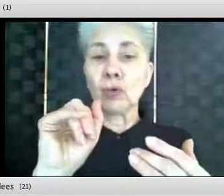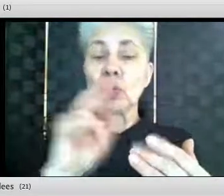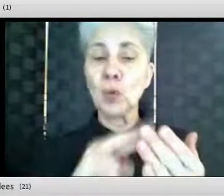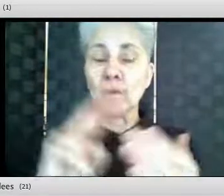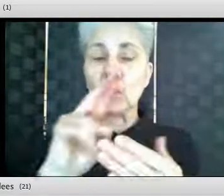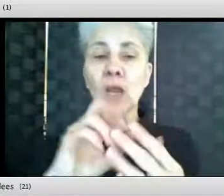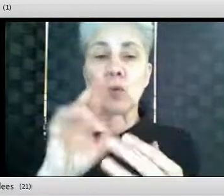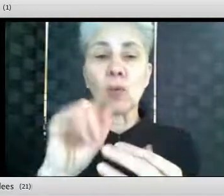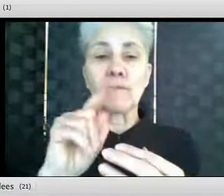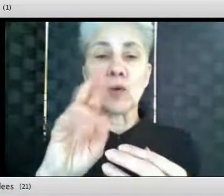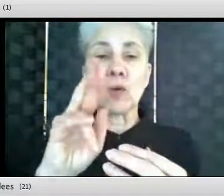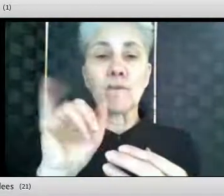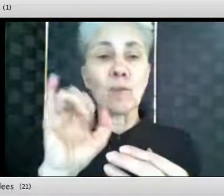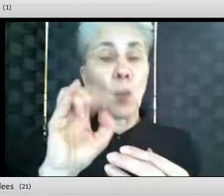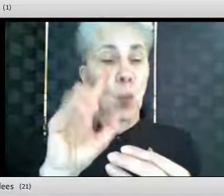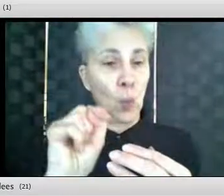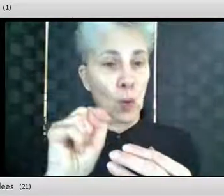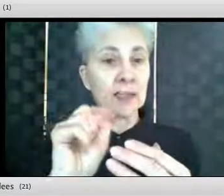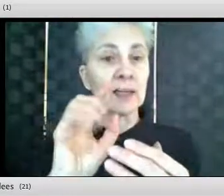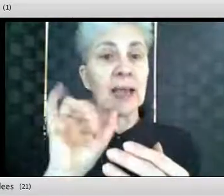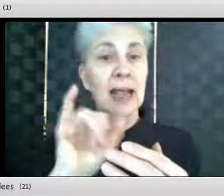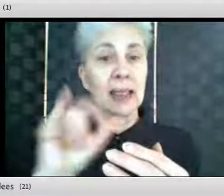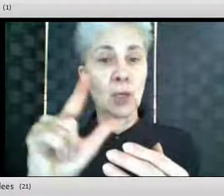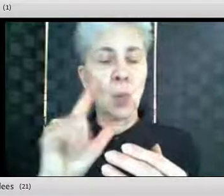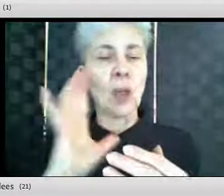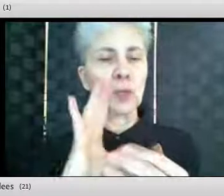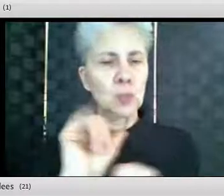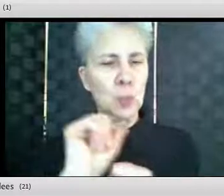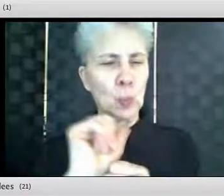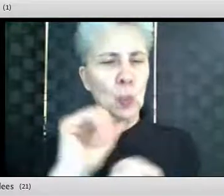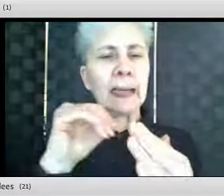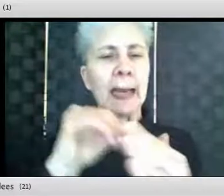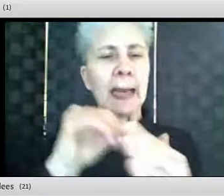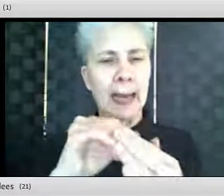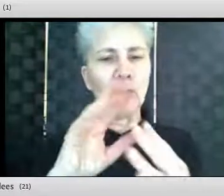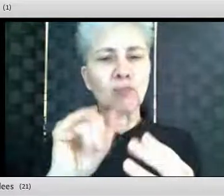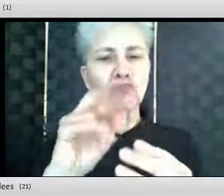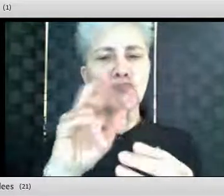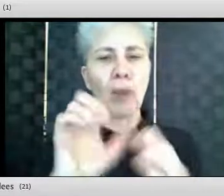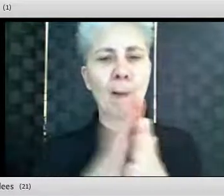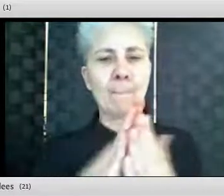She previously worked as a cataloger in the rare book room, university archives